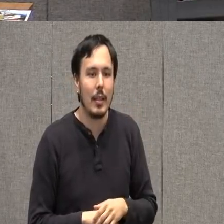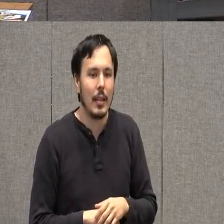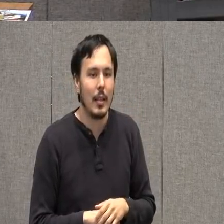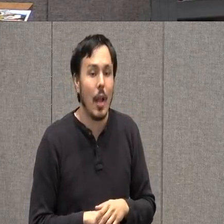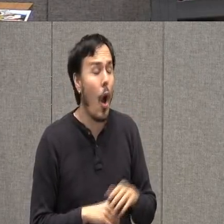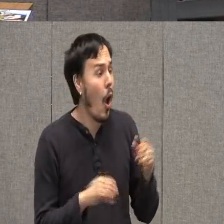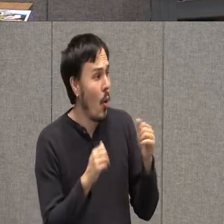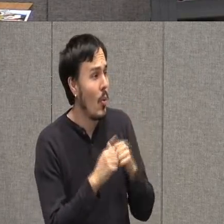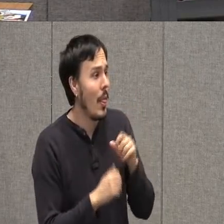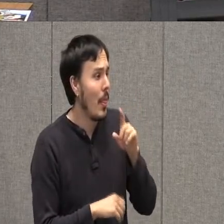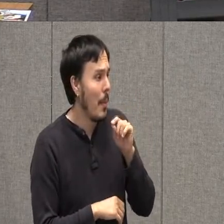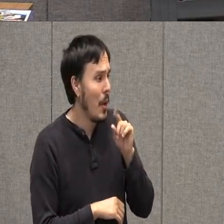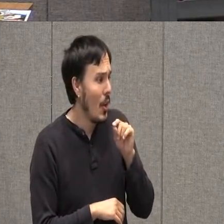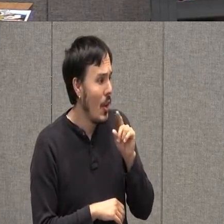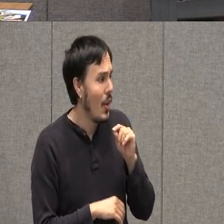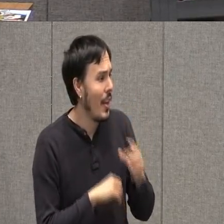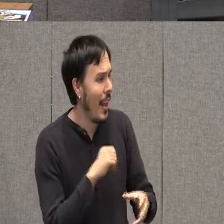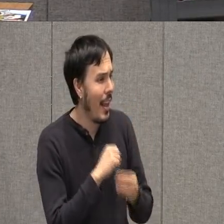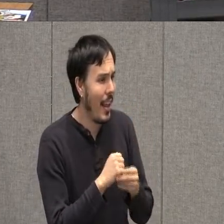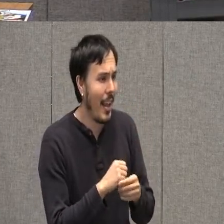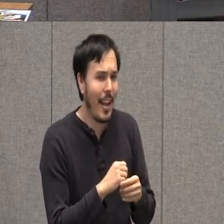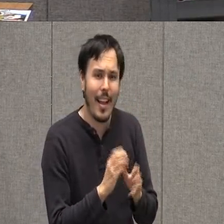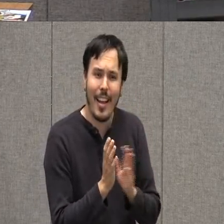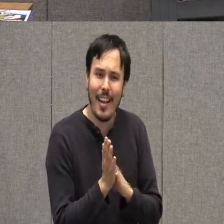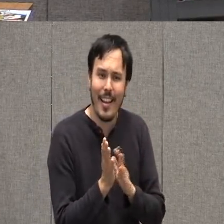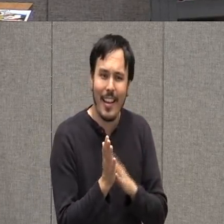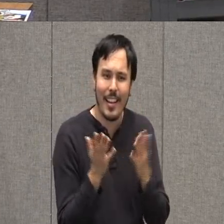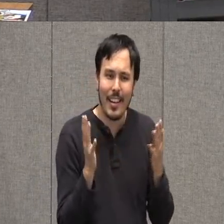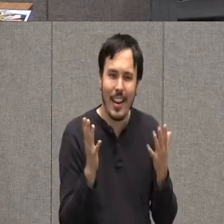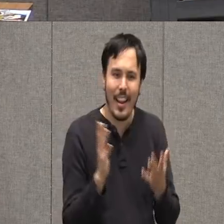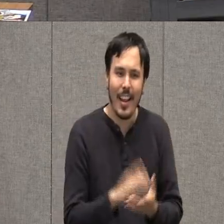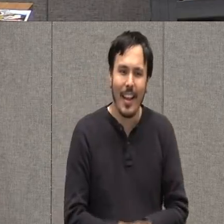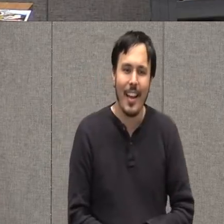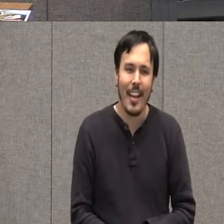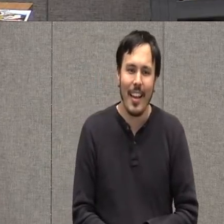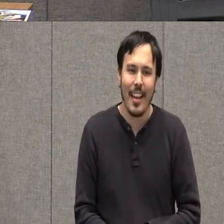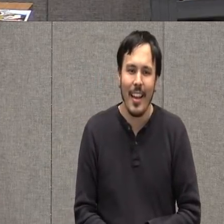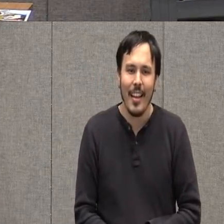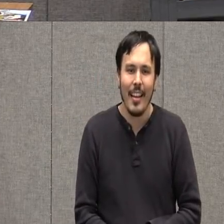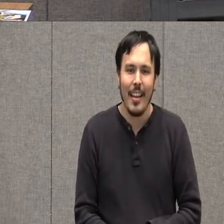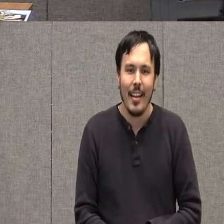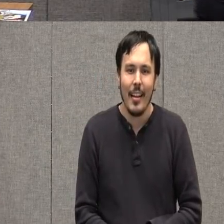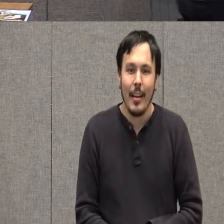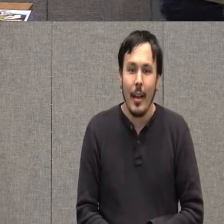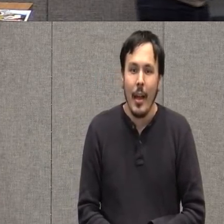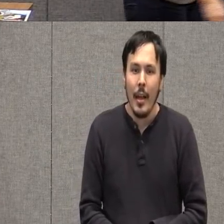You can put the little birds over there. (clapping) [Ley] Yeah, that's awesome. I love it. Good job. Now Ms. Ley,